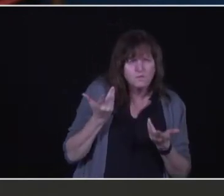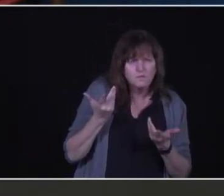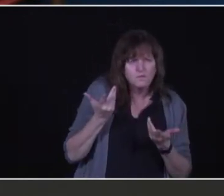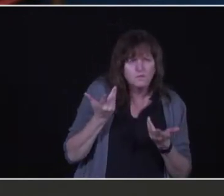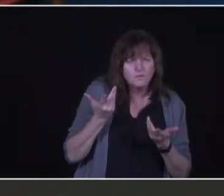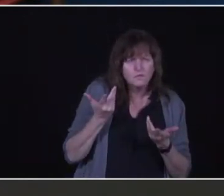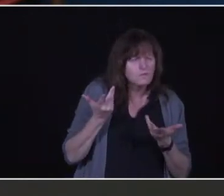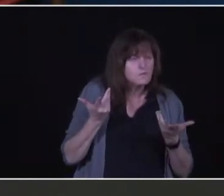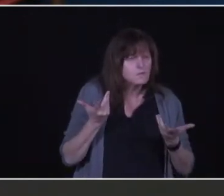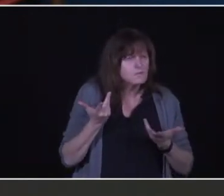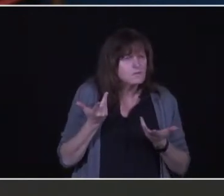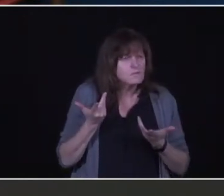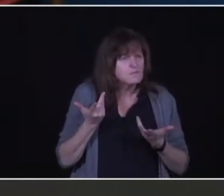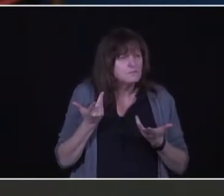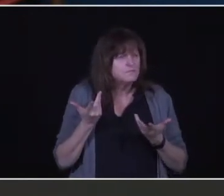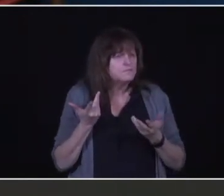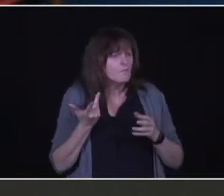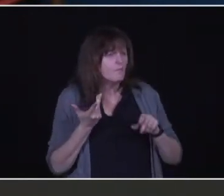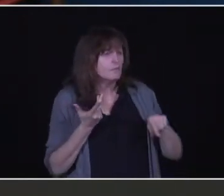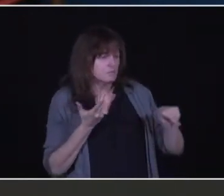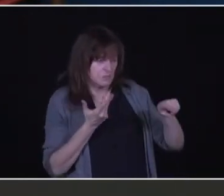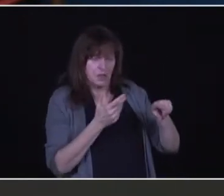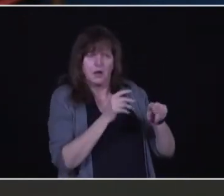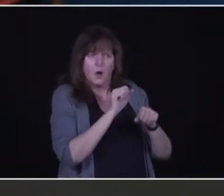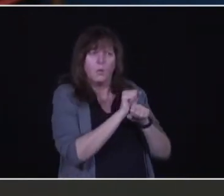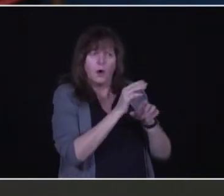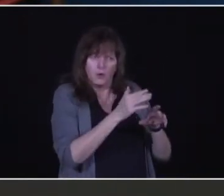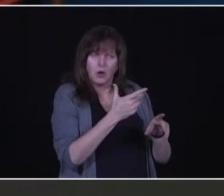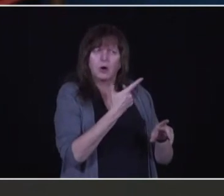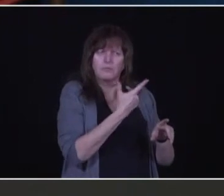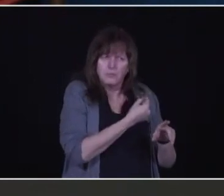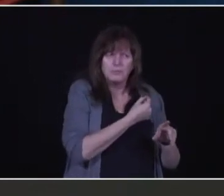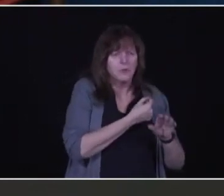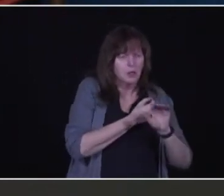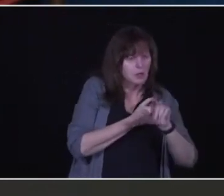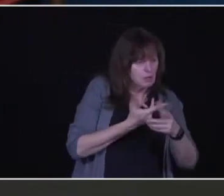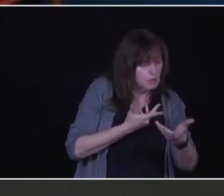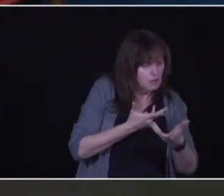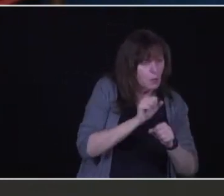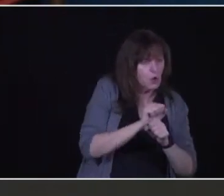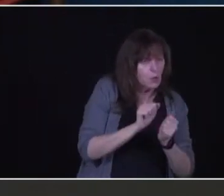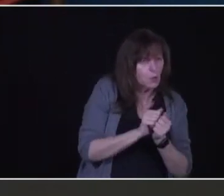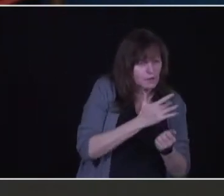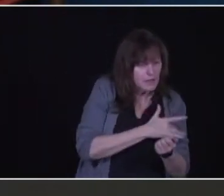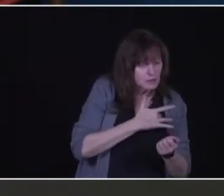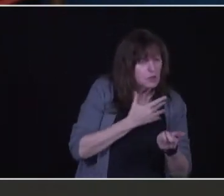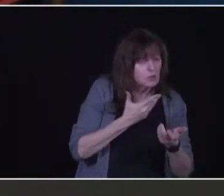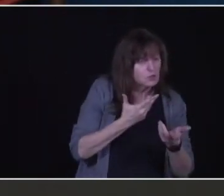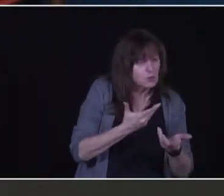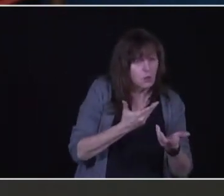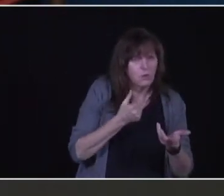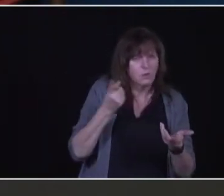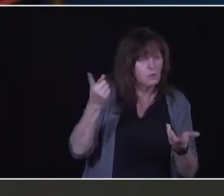does the province need to step in and ensure health units in hospitals are giving the shots to priority communities and seniors